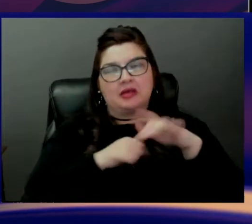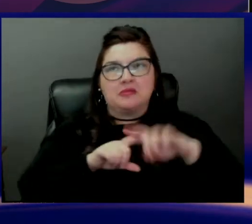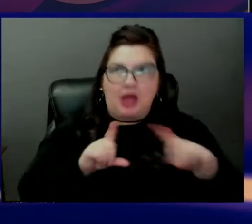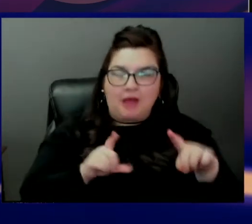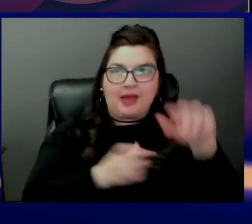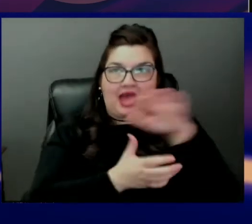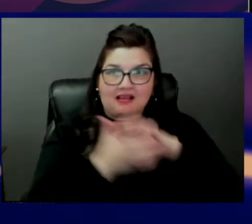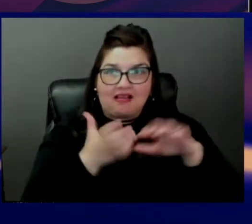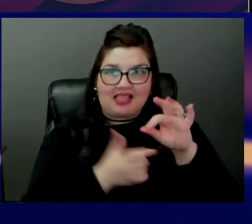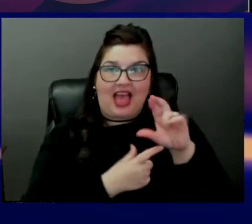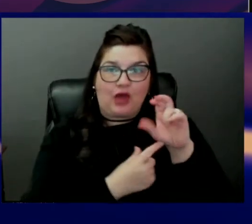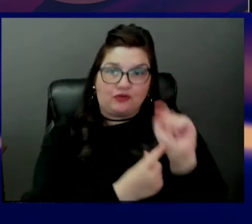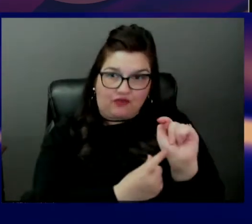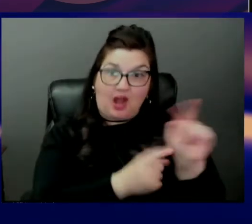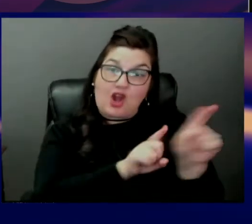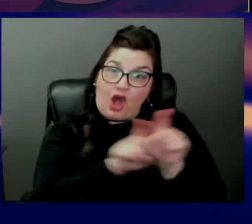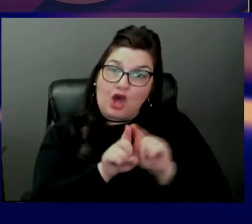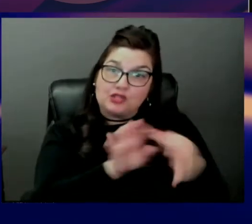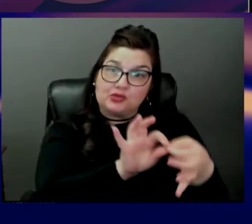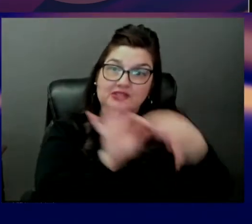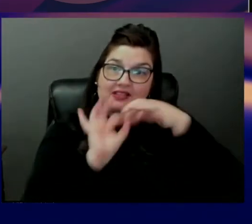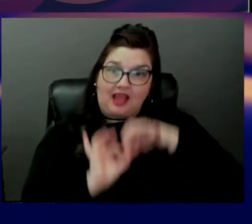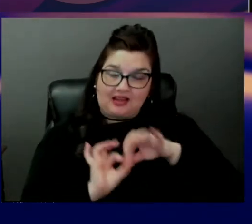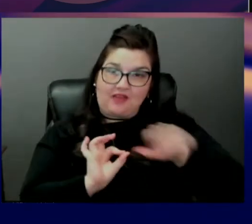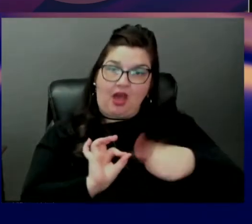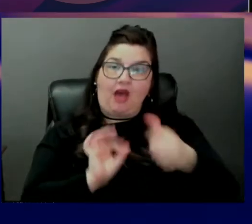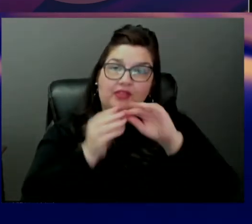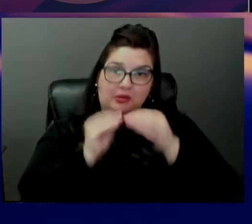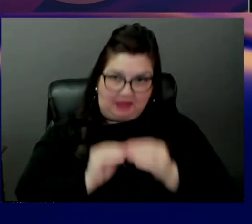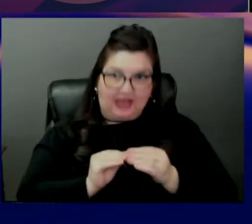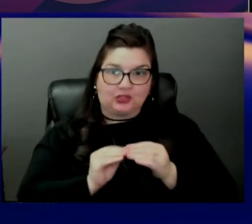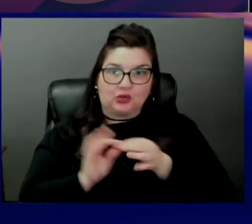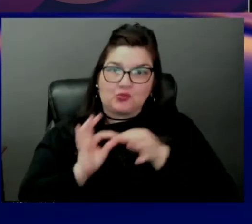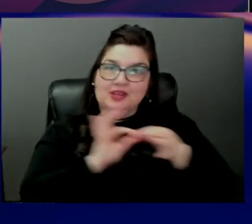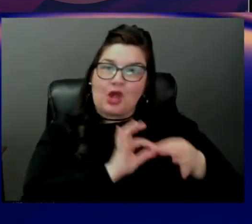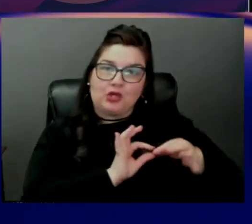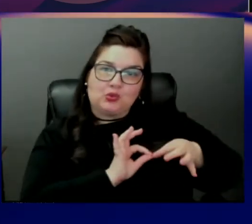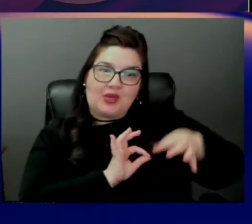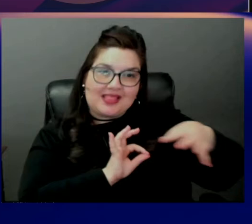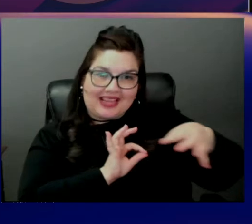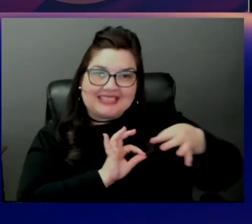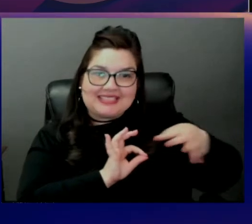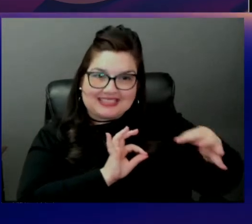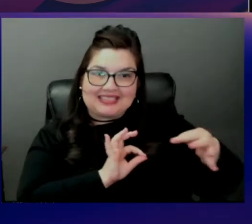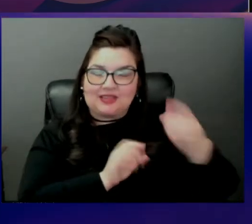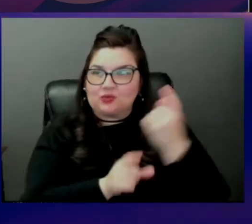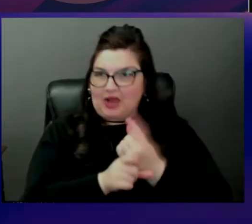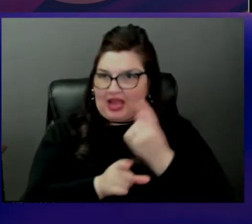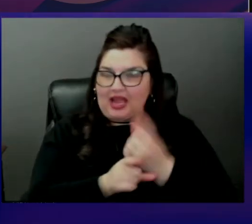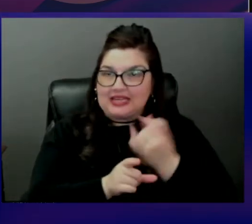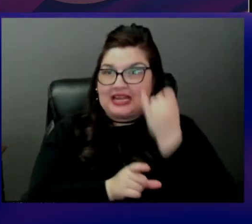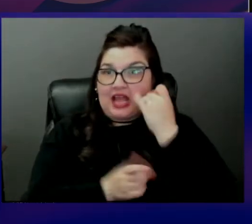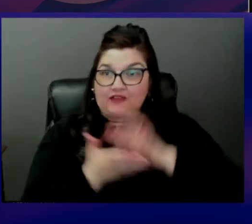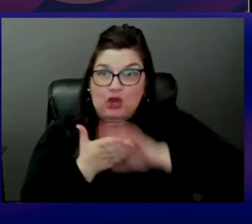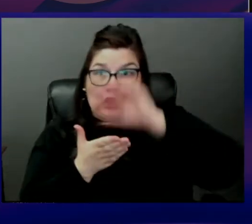into other metrics like latency too. Latency. Yeah so. - Yeah so. You're learning one concept but you're also learning